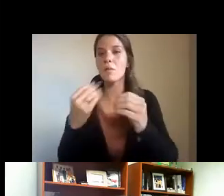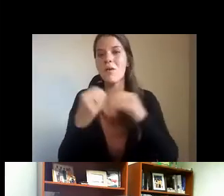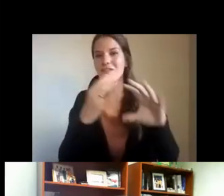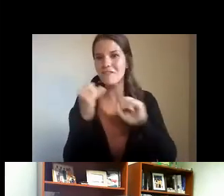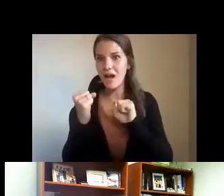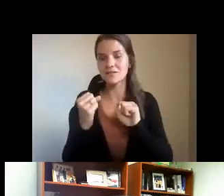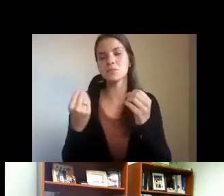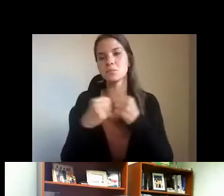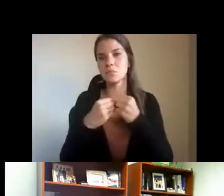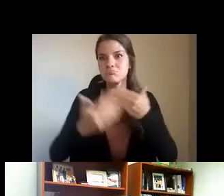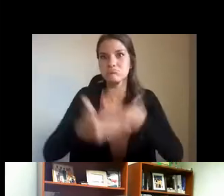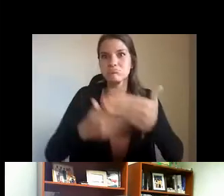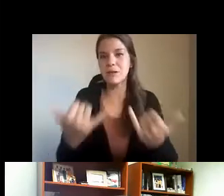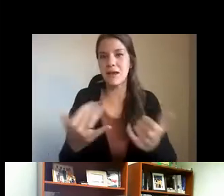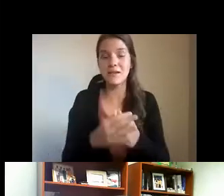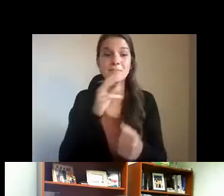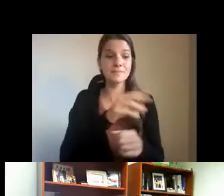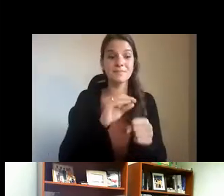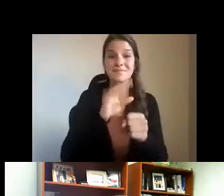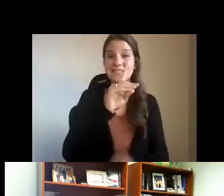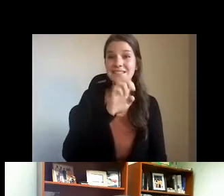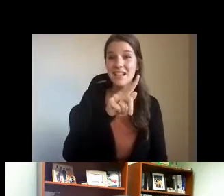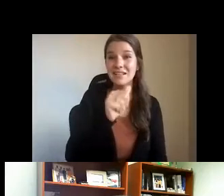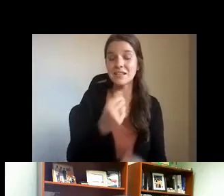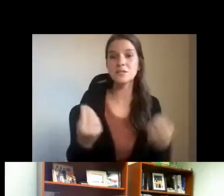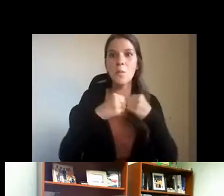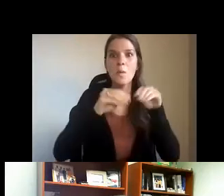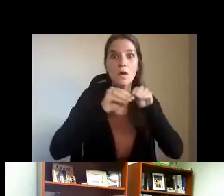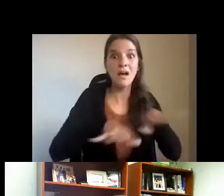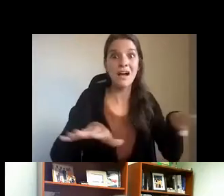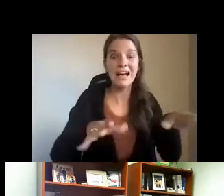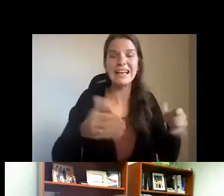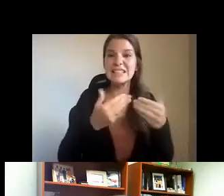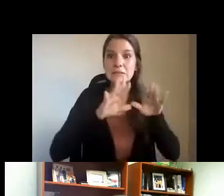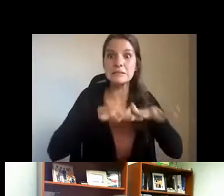First of all it's more infectious than the initial strain. For every person infected with the initial